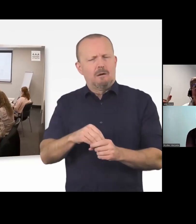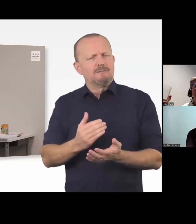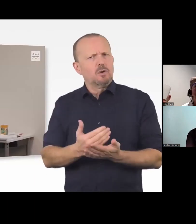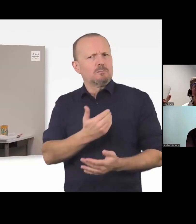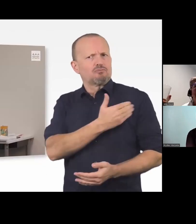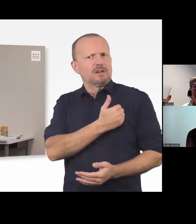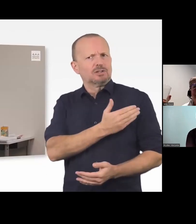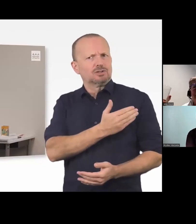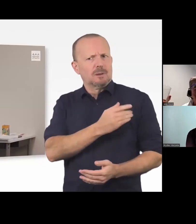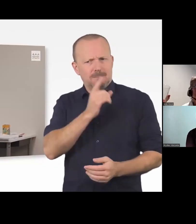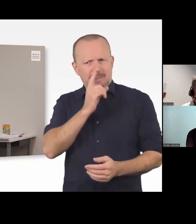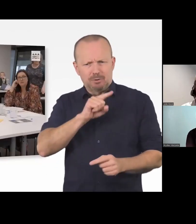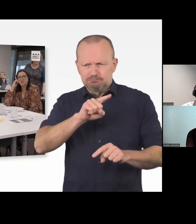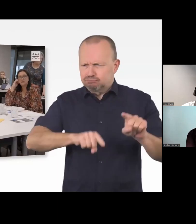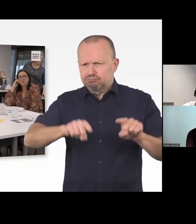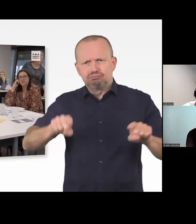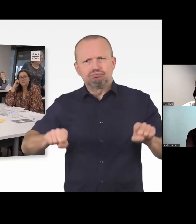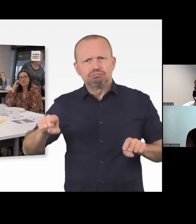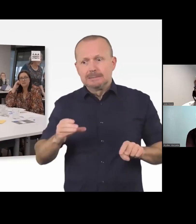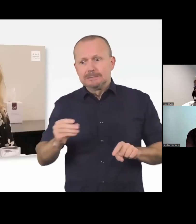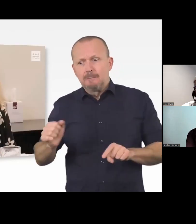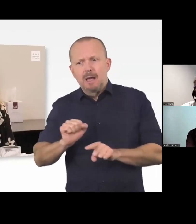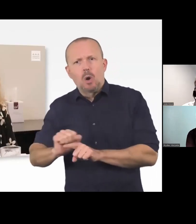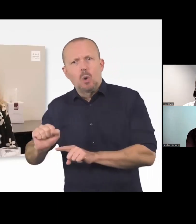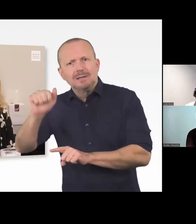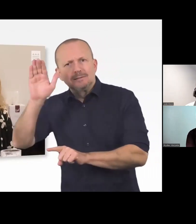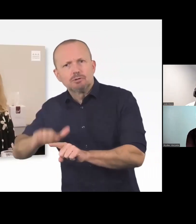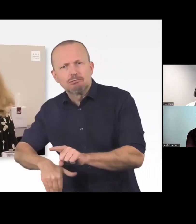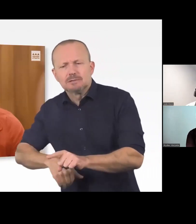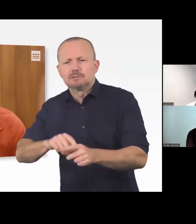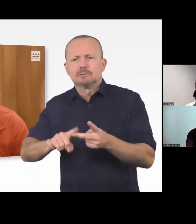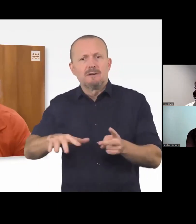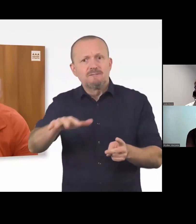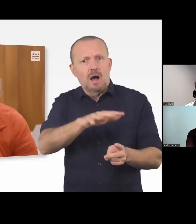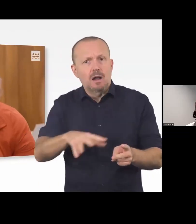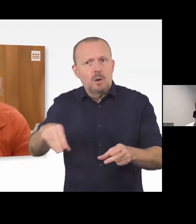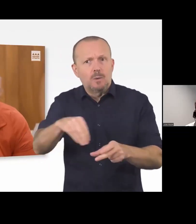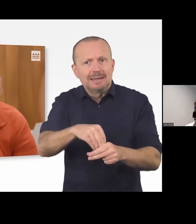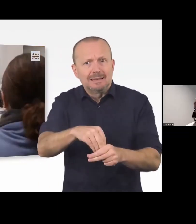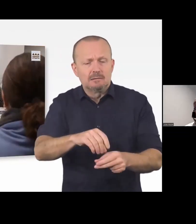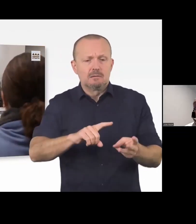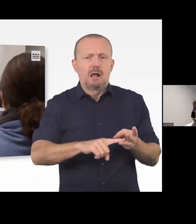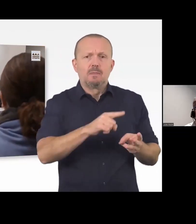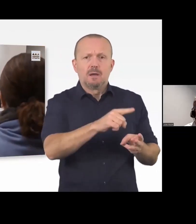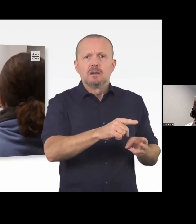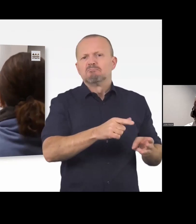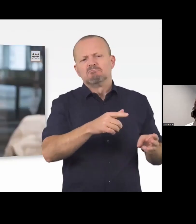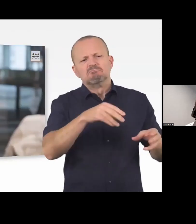There are people who represent lived experience, we have whānau voice, we have practitioners